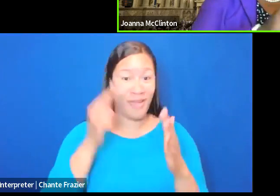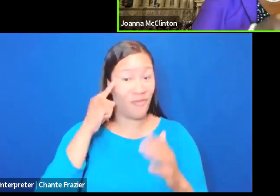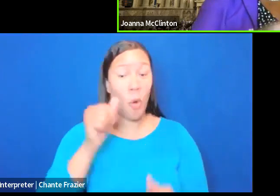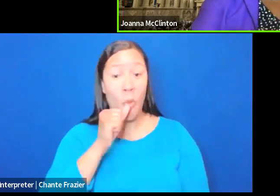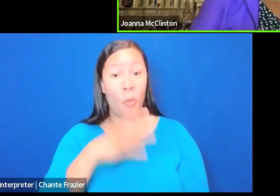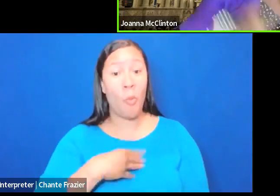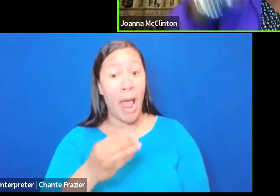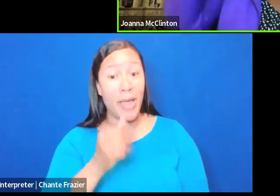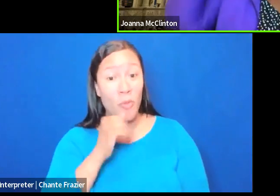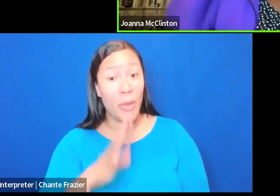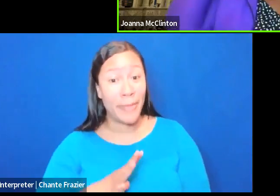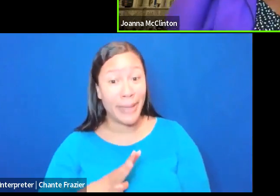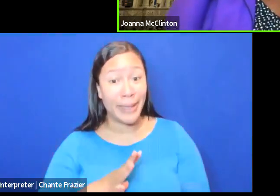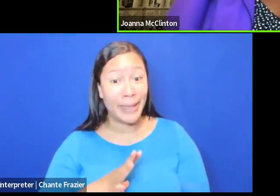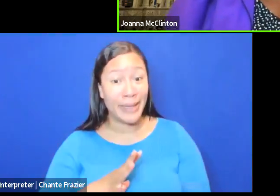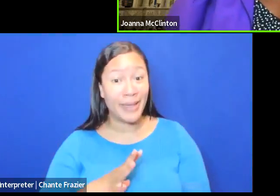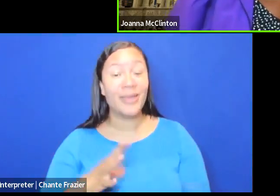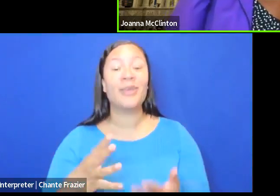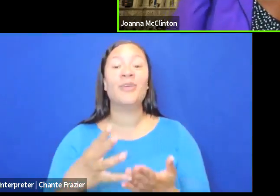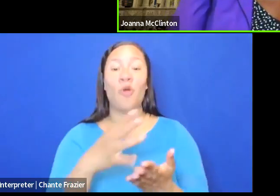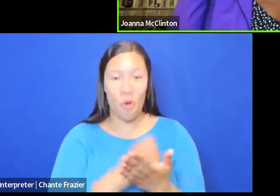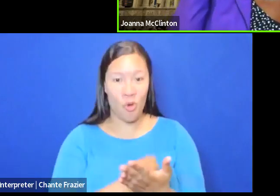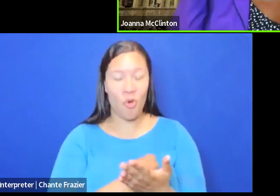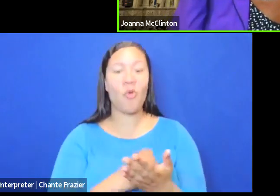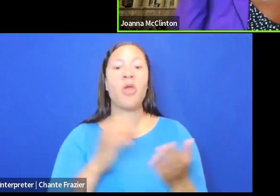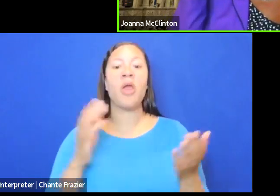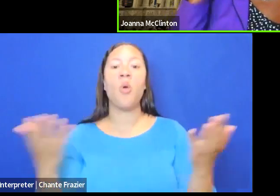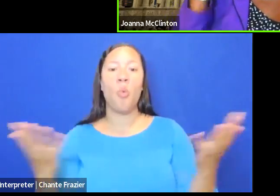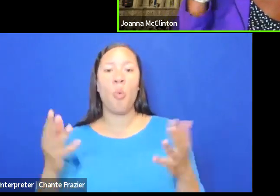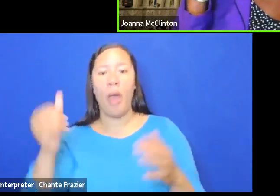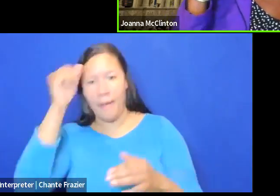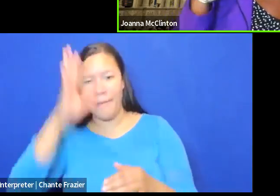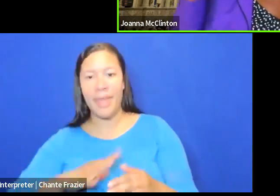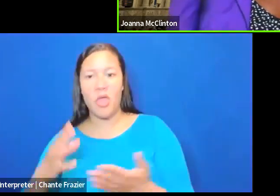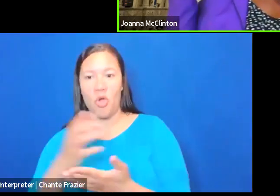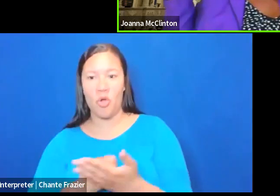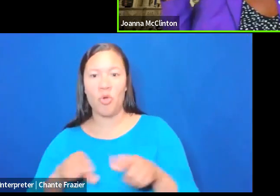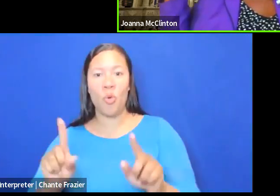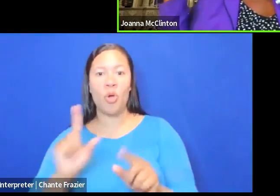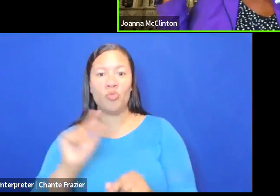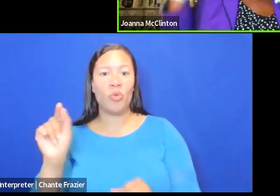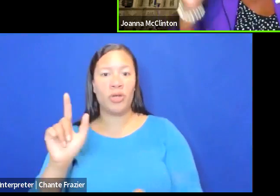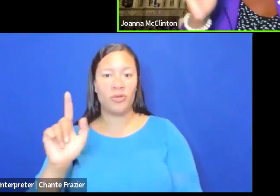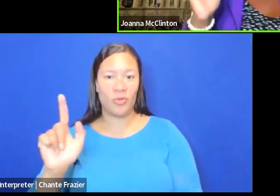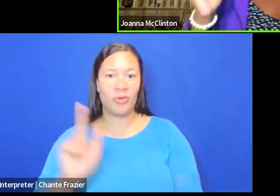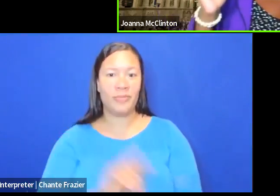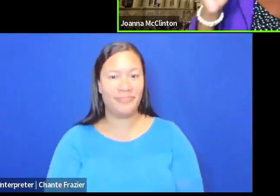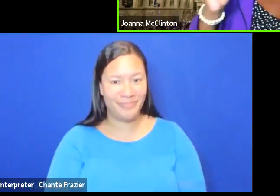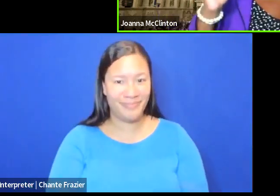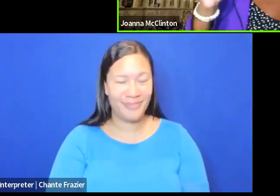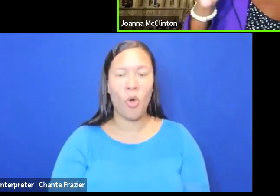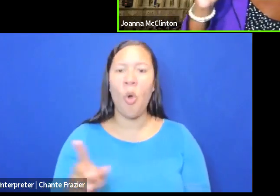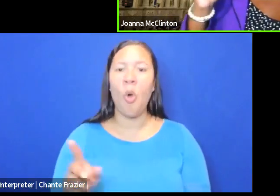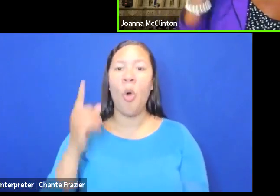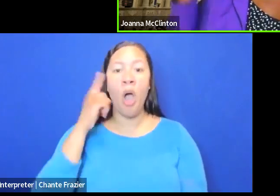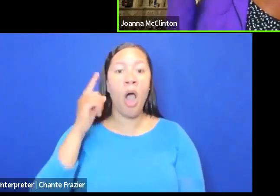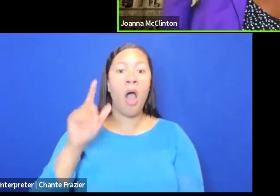was equal payday that's how long it takes for white